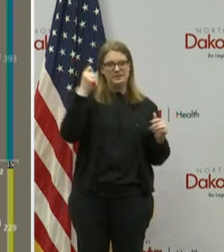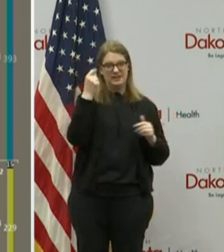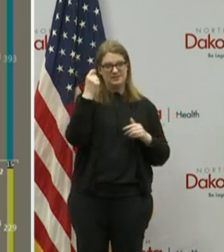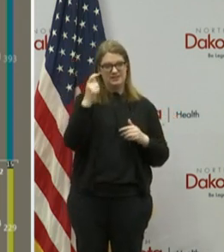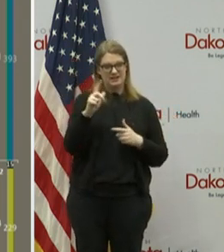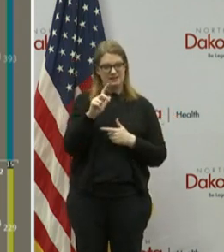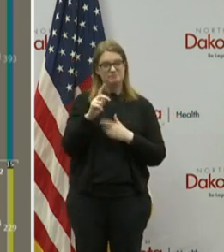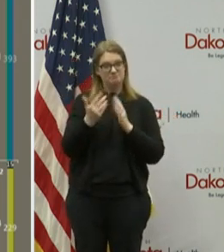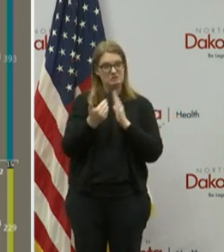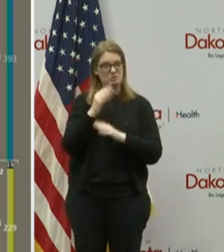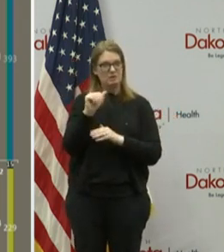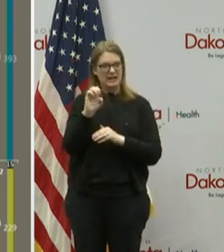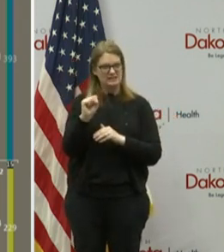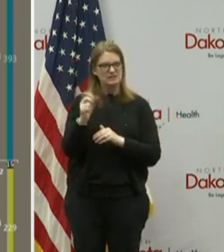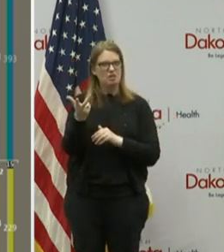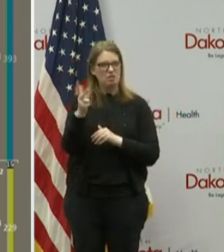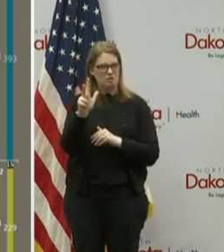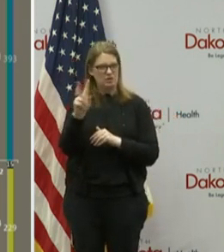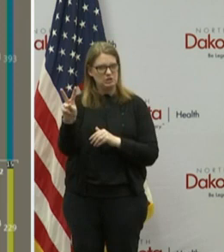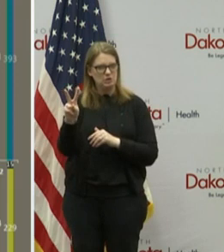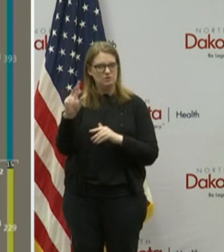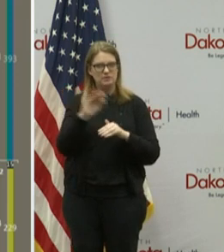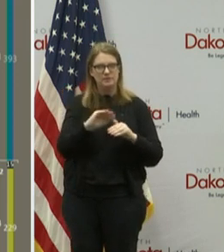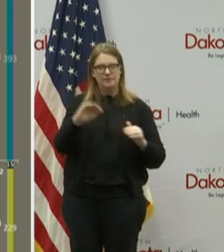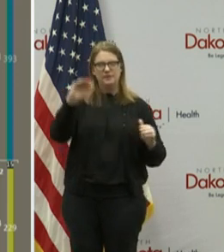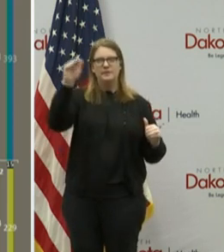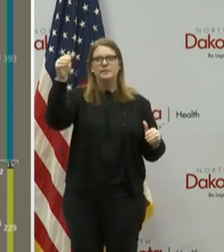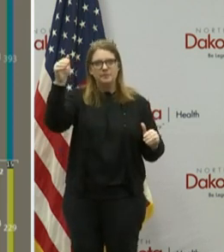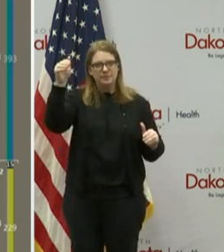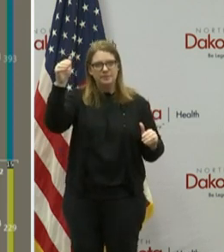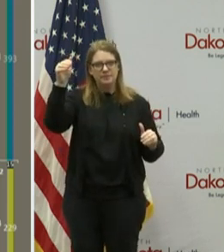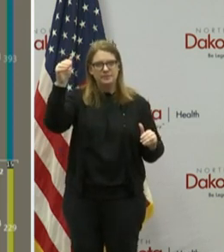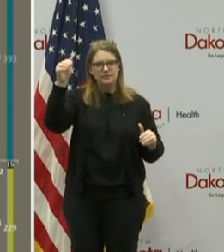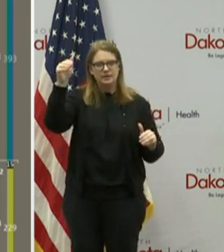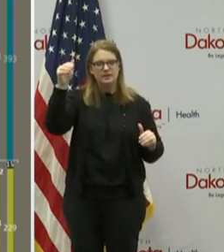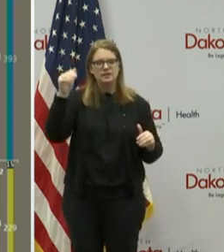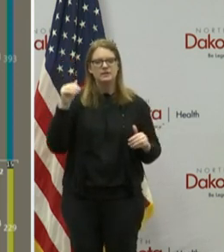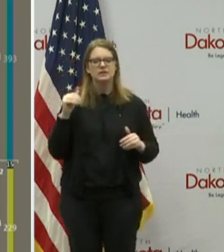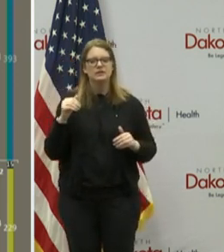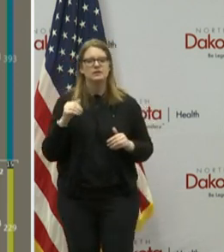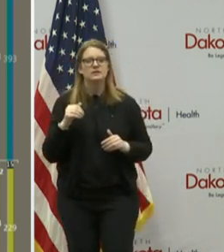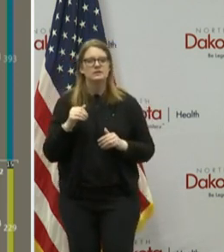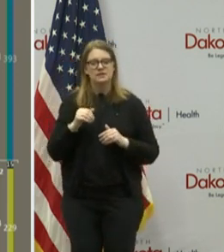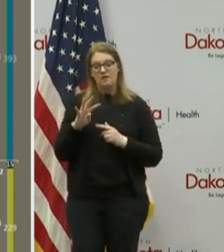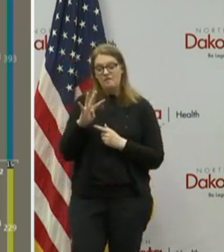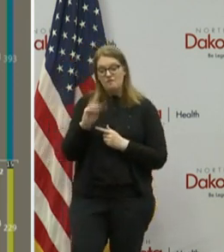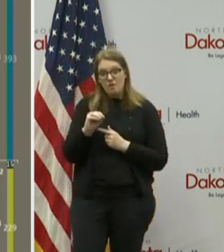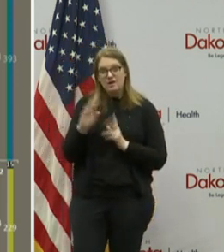SEE THAT THE LINE IS GOING DOWN AND EVEN WITH 32 NEW CASES IT IS GOING DOWN. PRIMARILY BECAUSE WE HAD A NEW